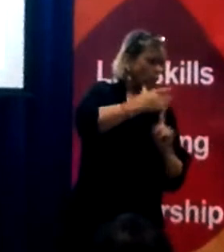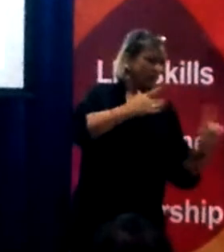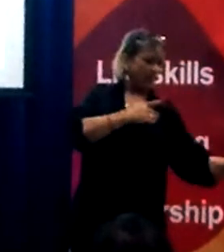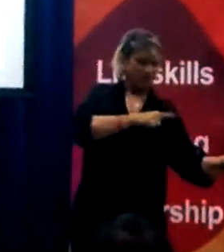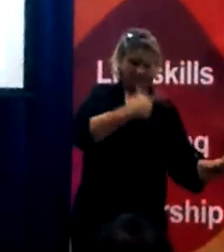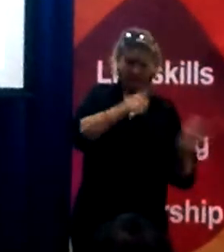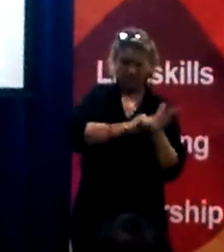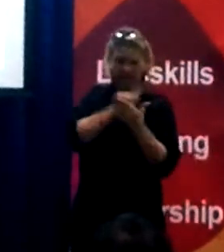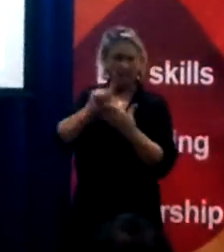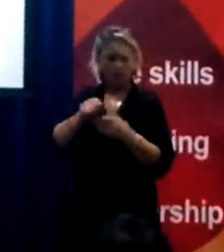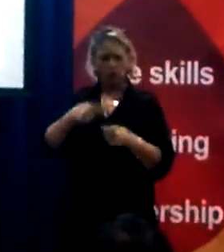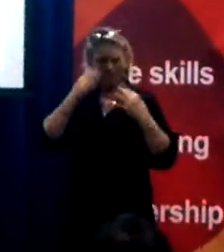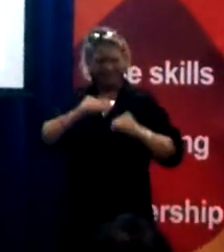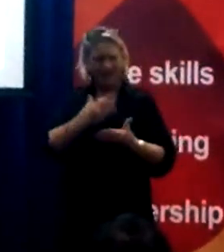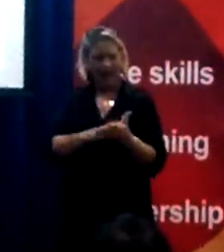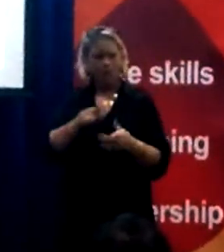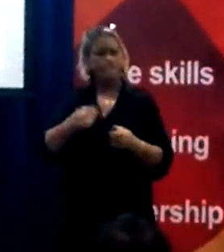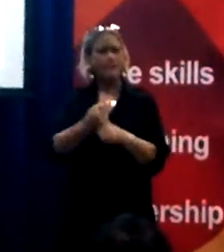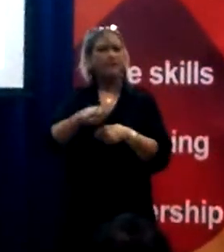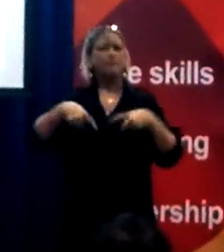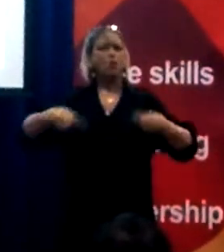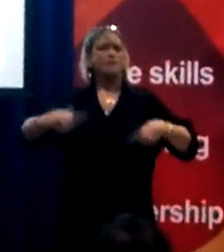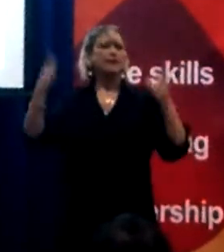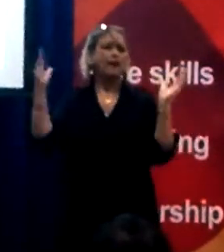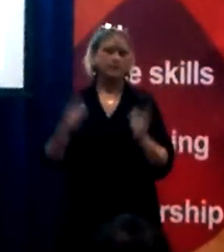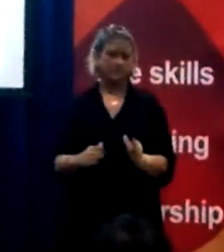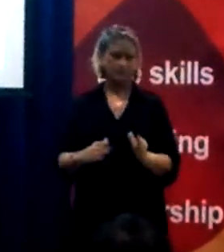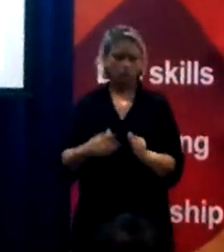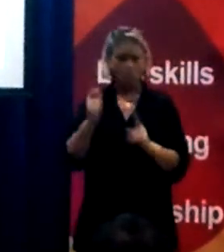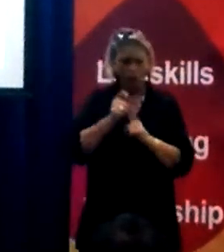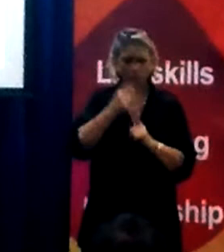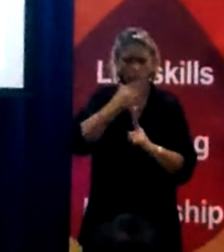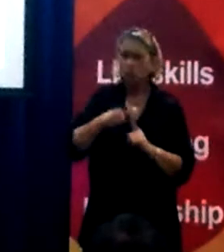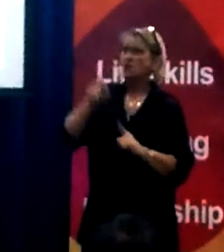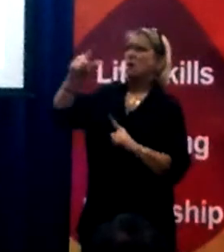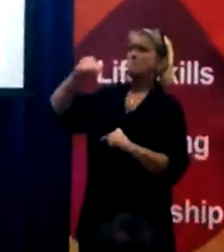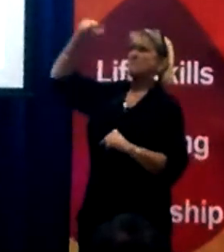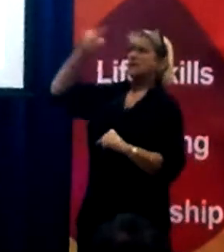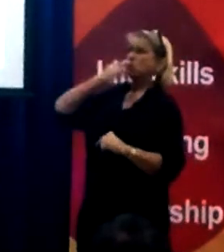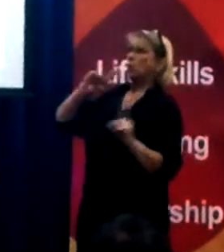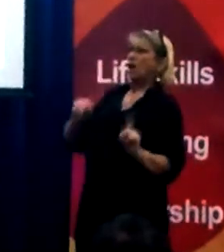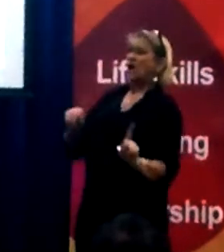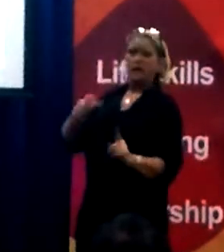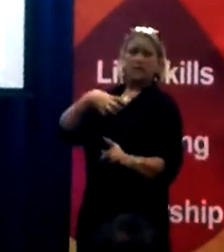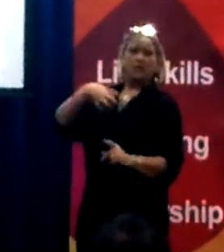We had a great time and it really took the edge off of the nervousness for some kids moving from primary school to high school, especially if they hadn’t started yet.